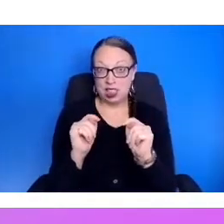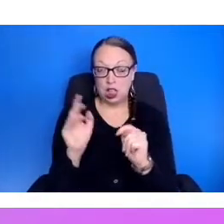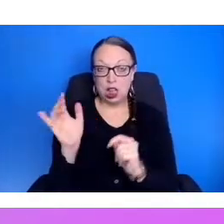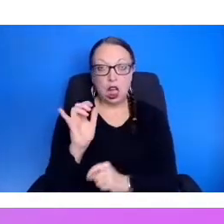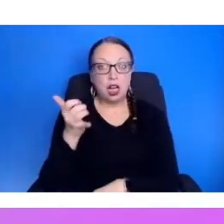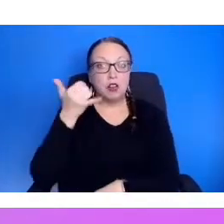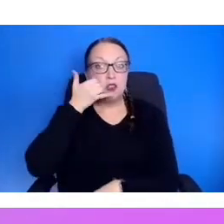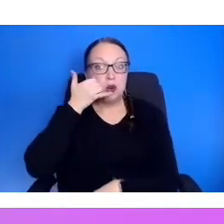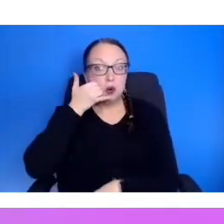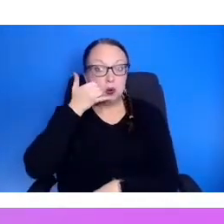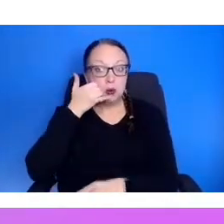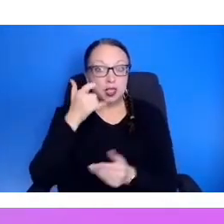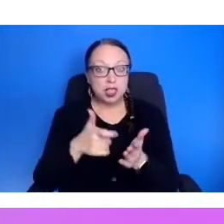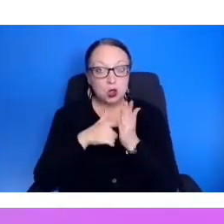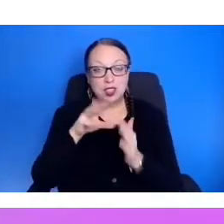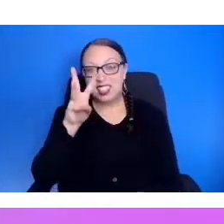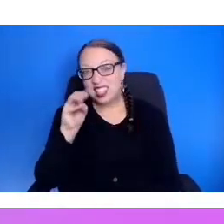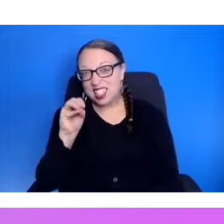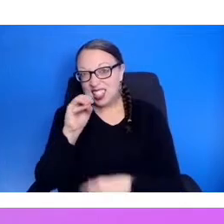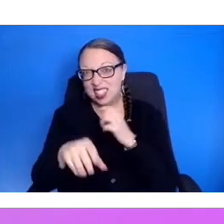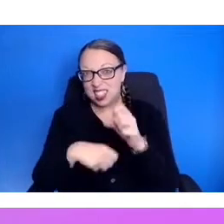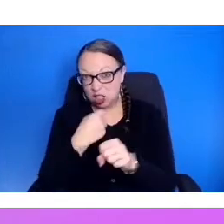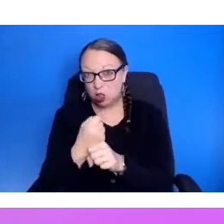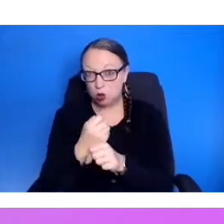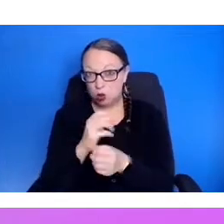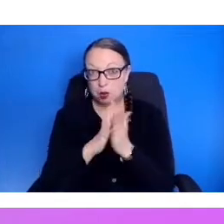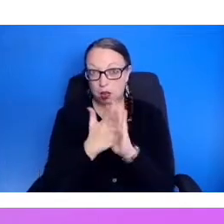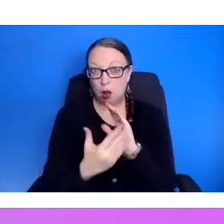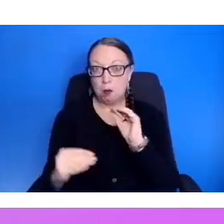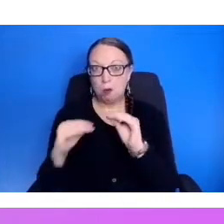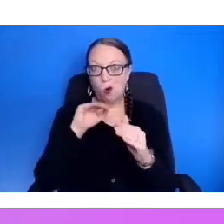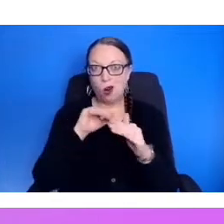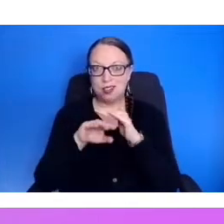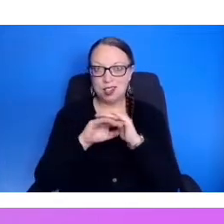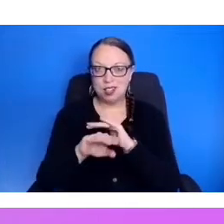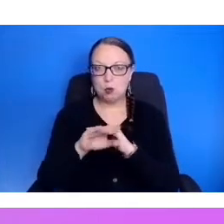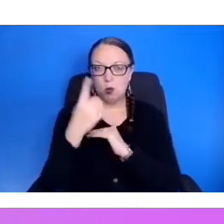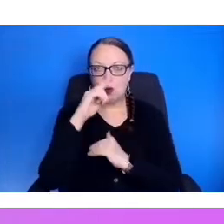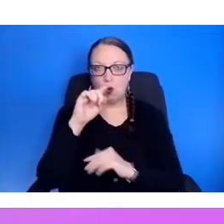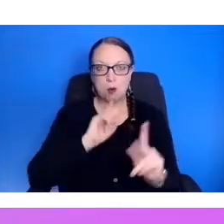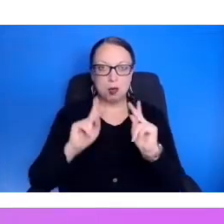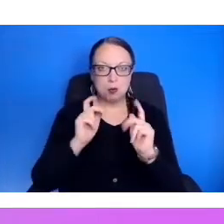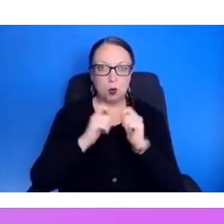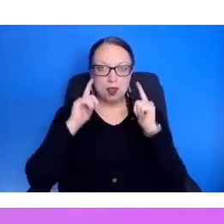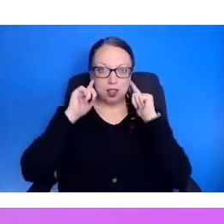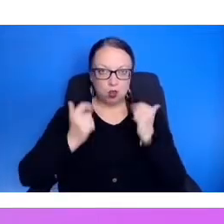it took 60 years to become more accessible to people with hearing loss, if you think about touch screens